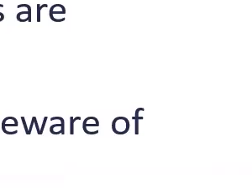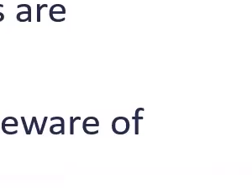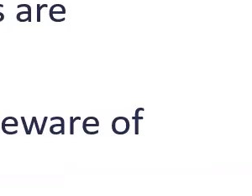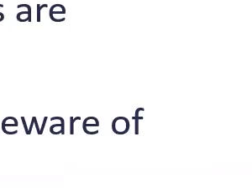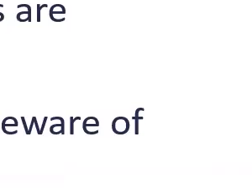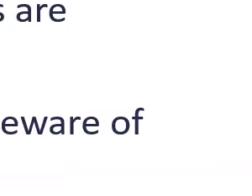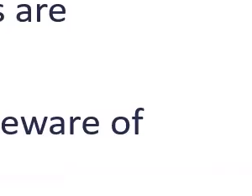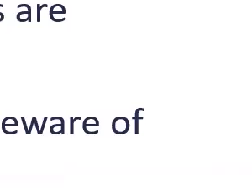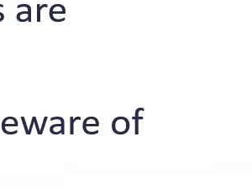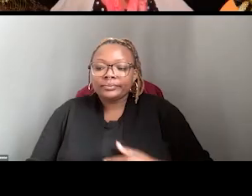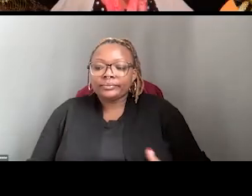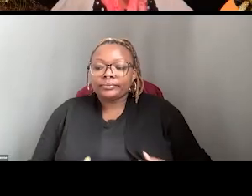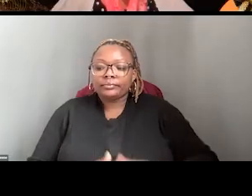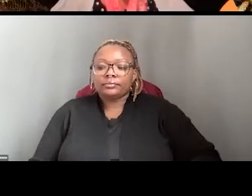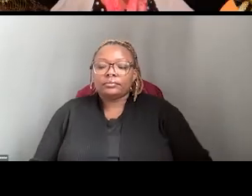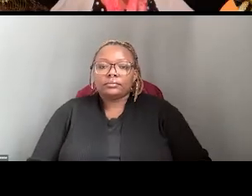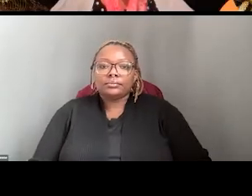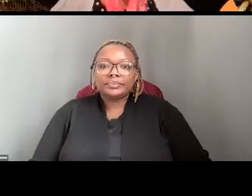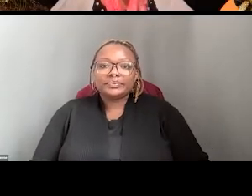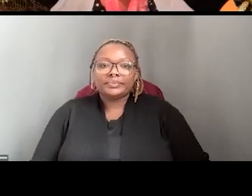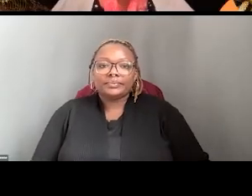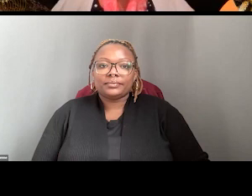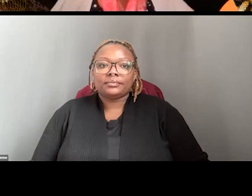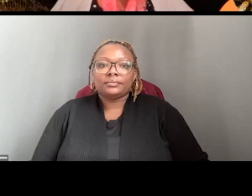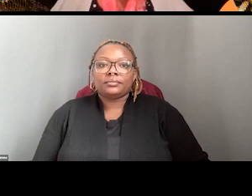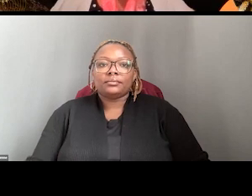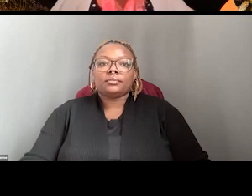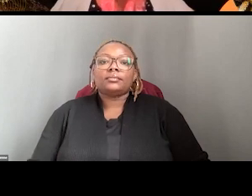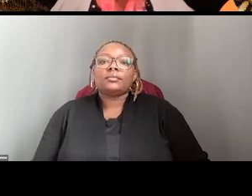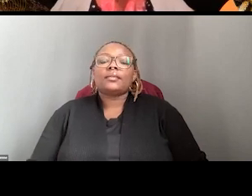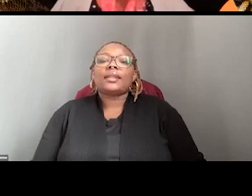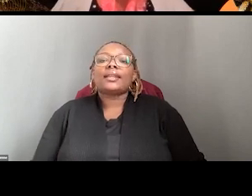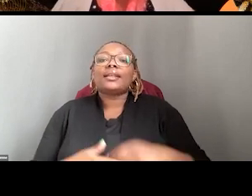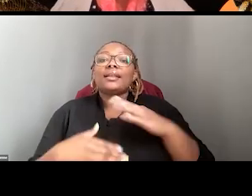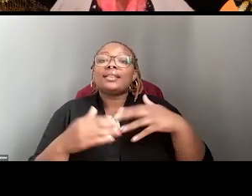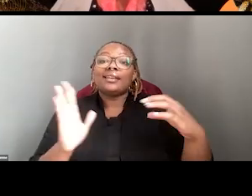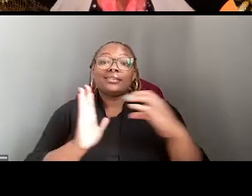Vanessa Richardson: Thank you. The next section that we will discuss are proposal budgets.